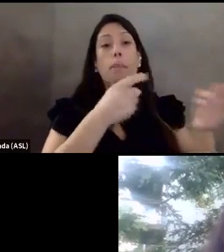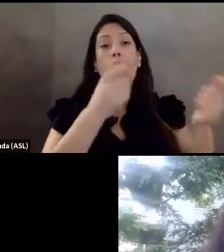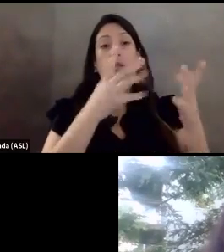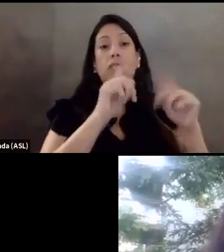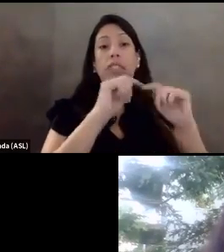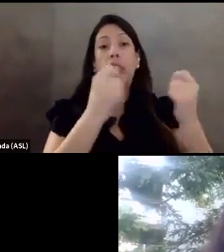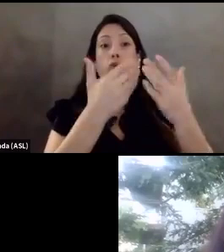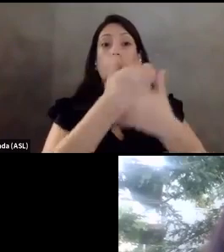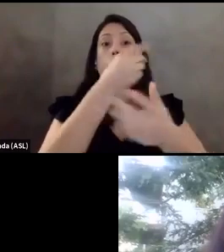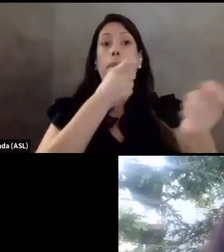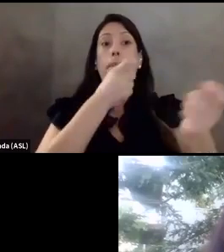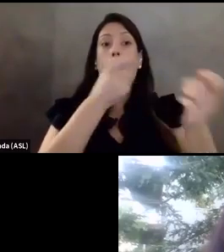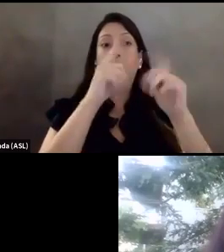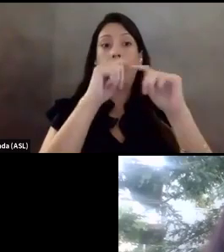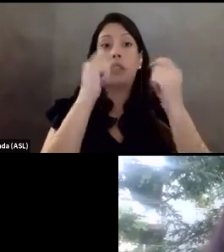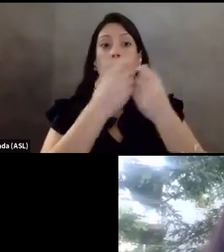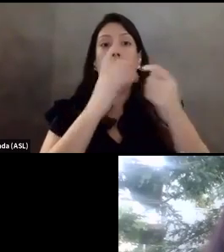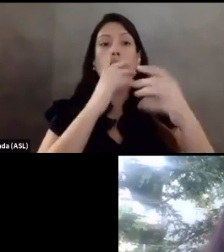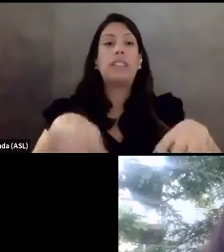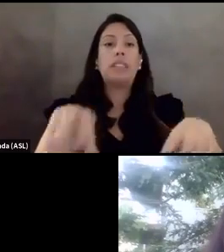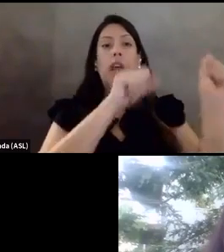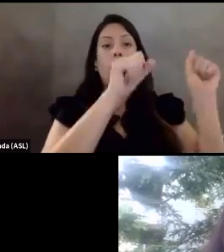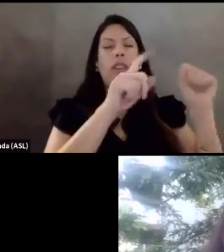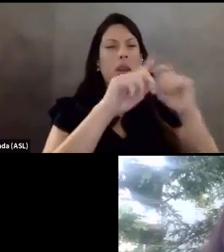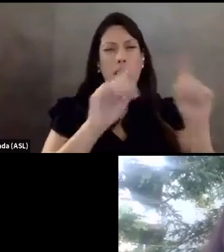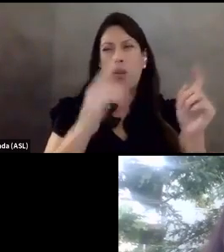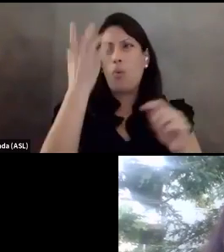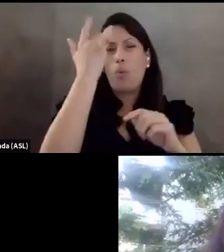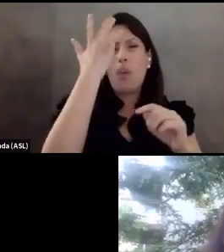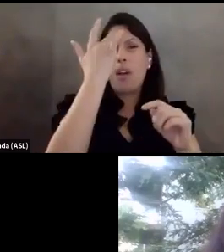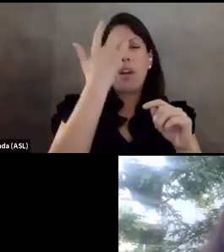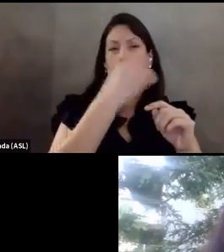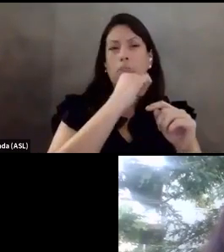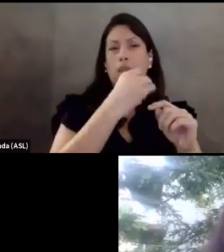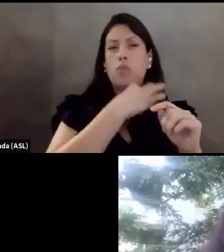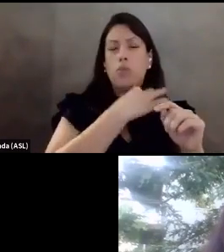Why would the owners allowed to continue operating when they have a facility where